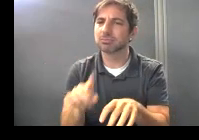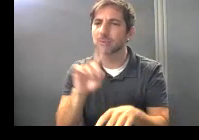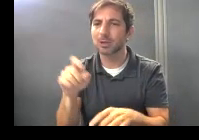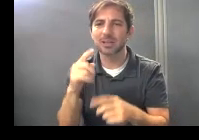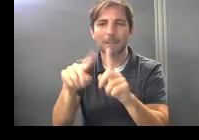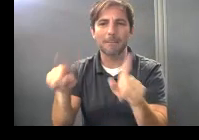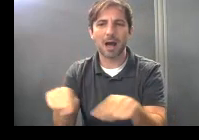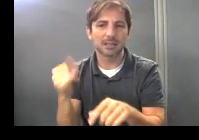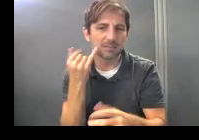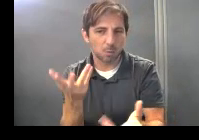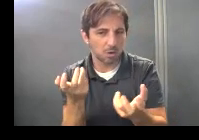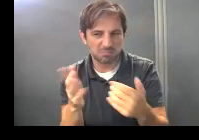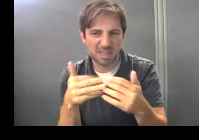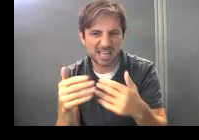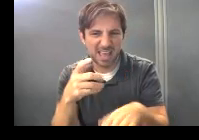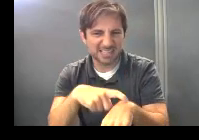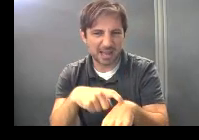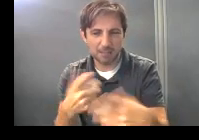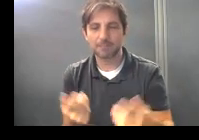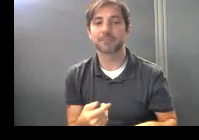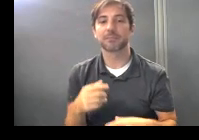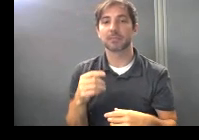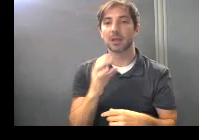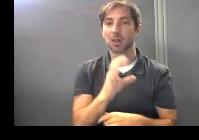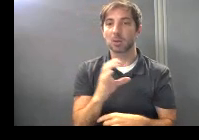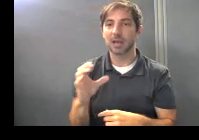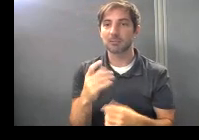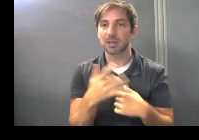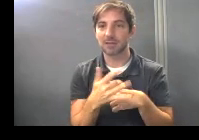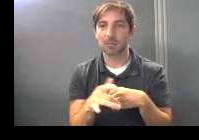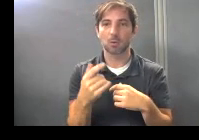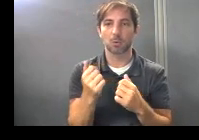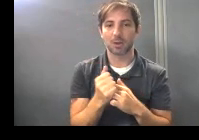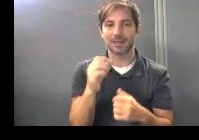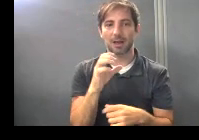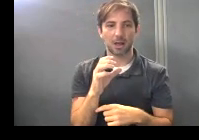CLOSED CAPTIONS ARE AVAILABLE VIA COMMUNICATION TRANSLATION.